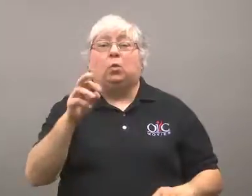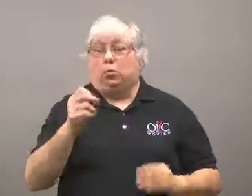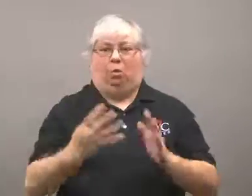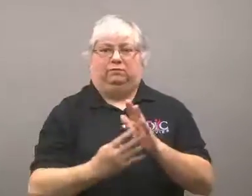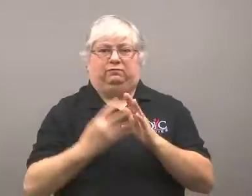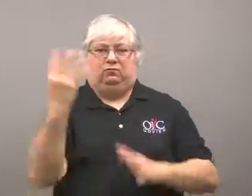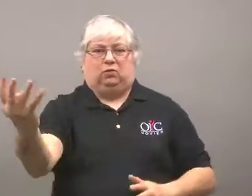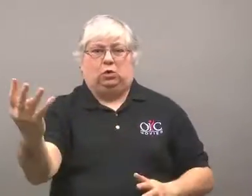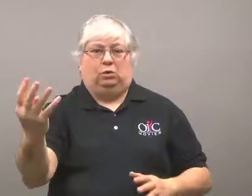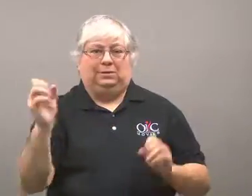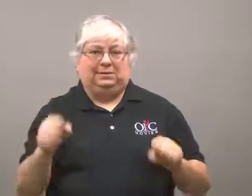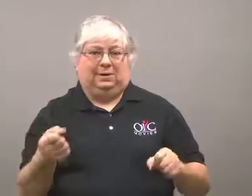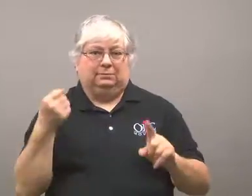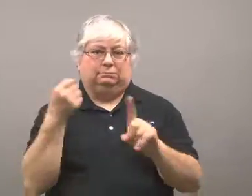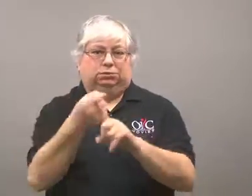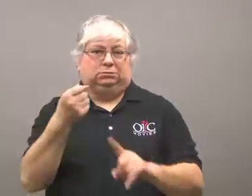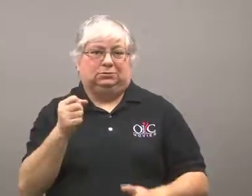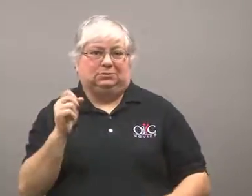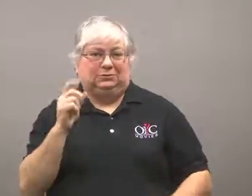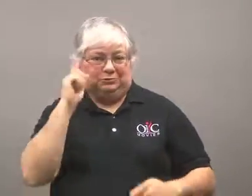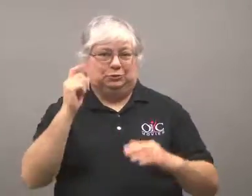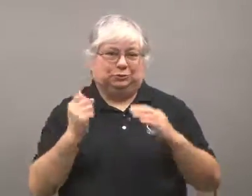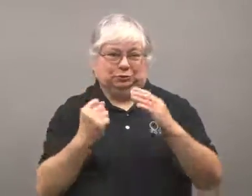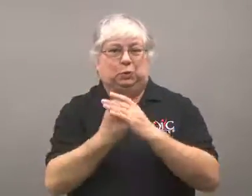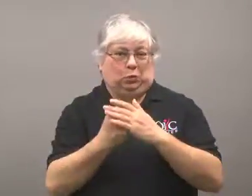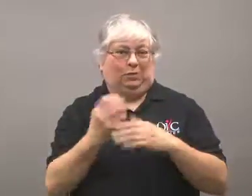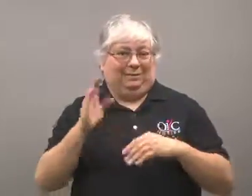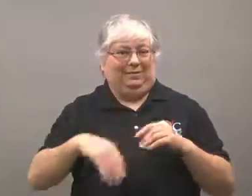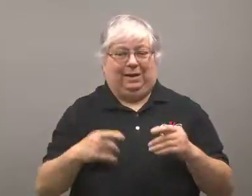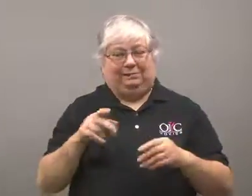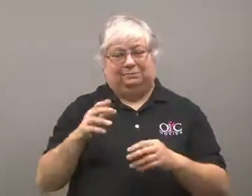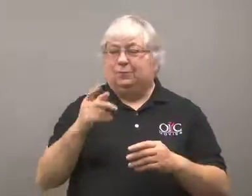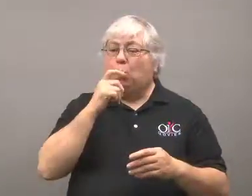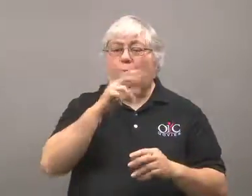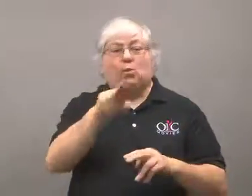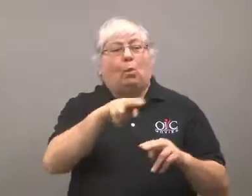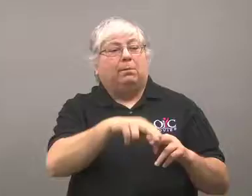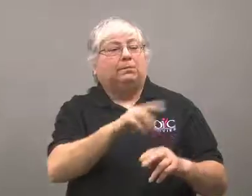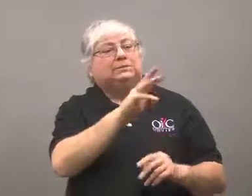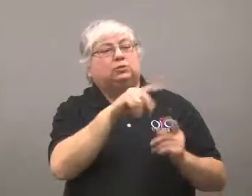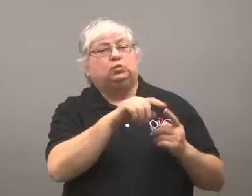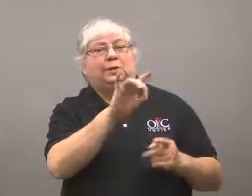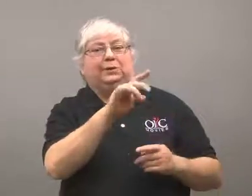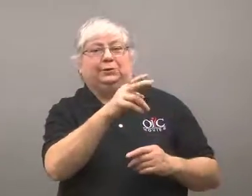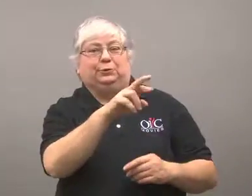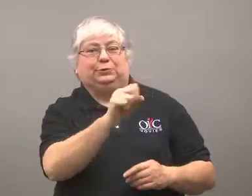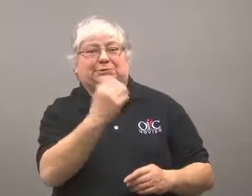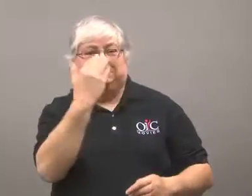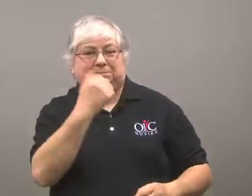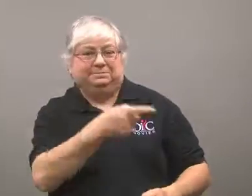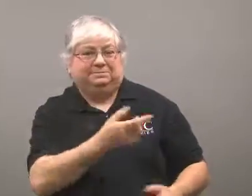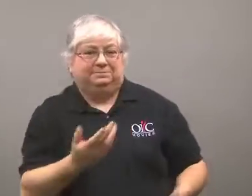quadrupled their risk as compared to those who slept 6 to 8 hours a night.